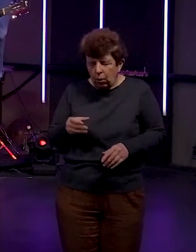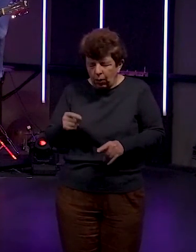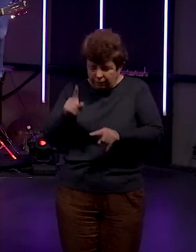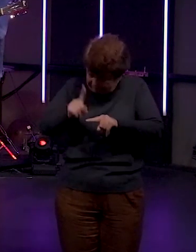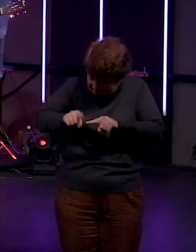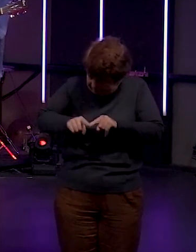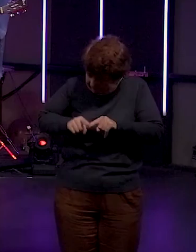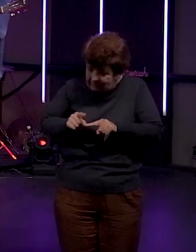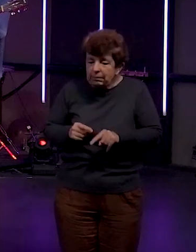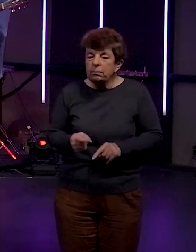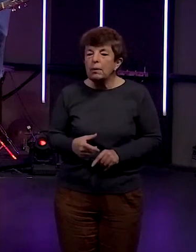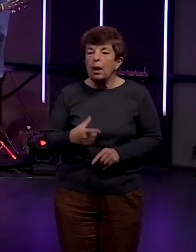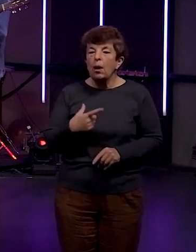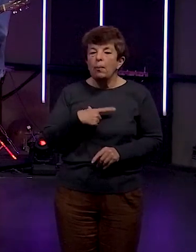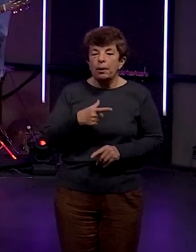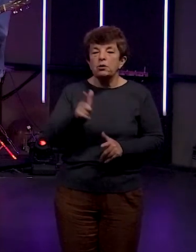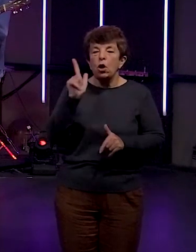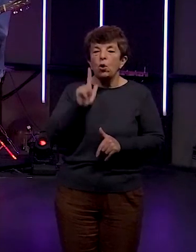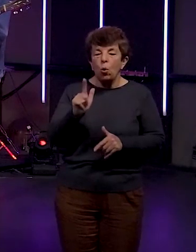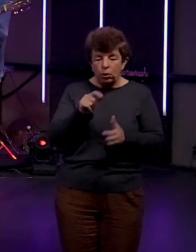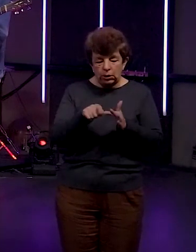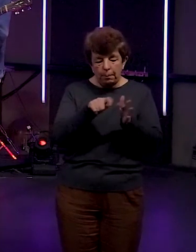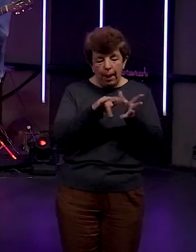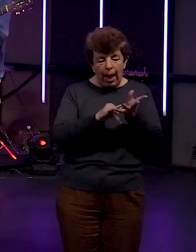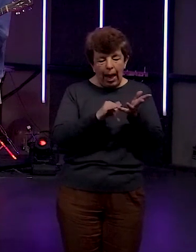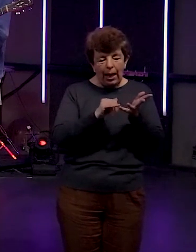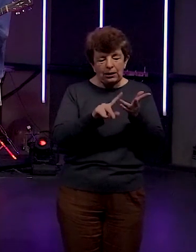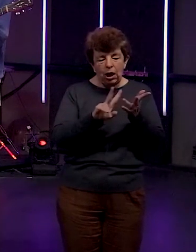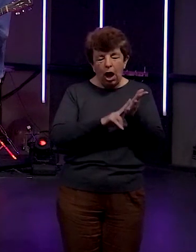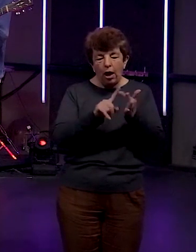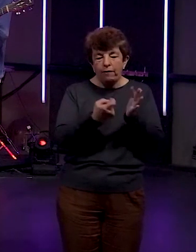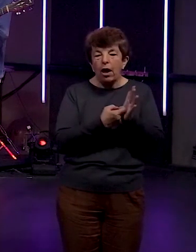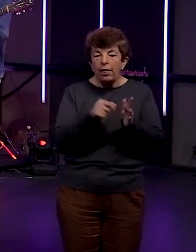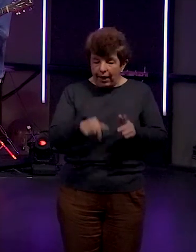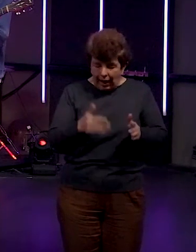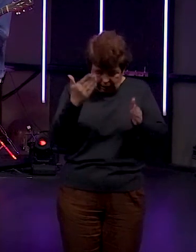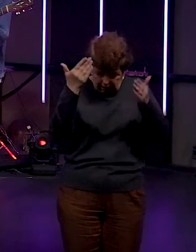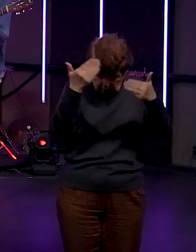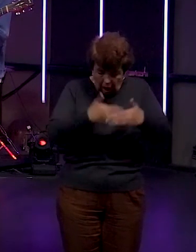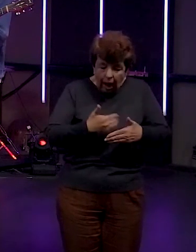for this is the Lord's Passover. On that night I'll pass through the land of